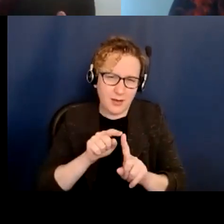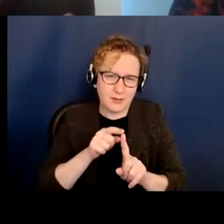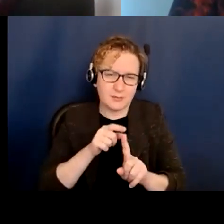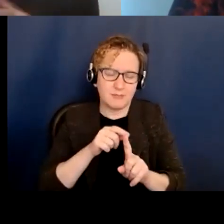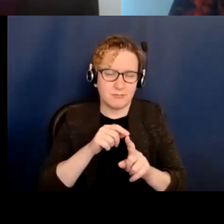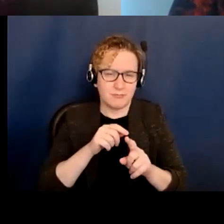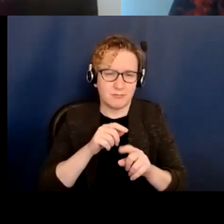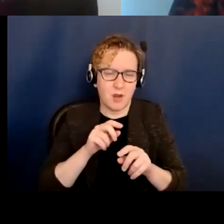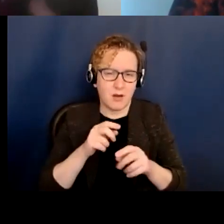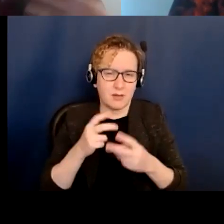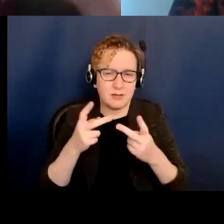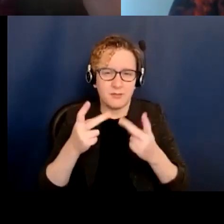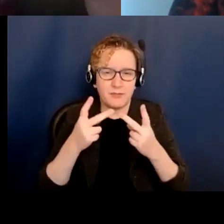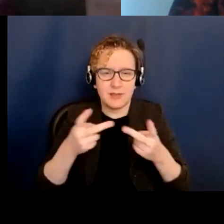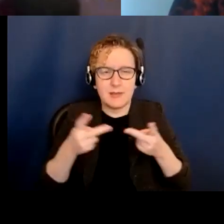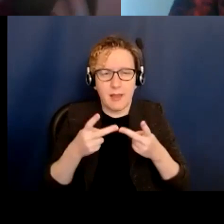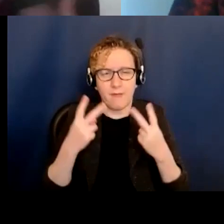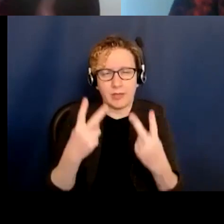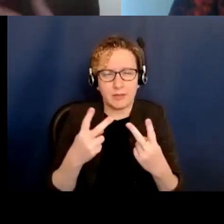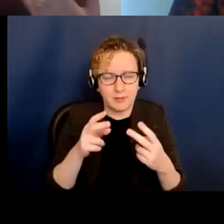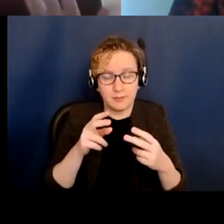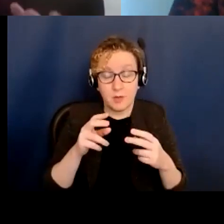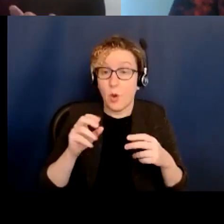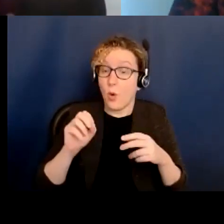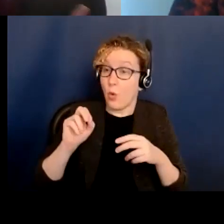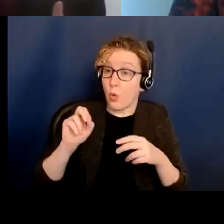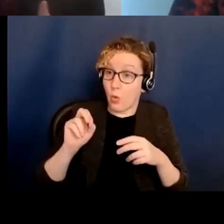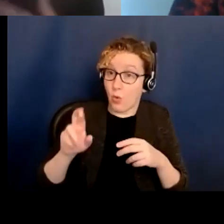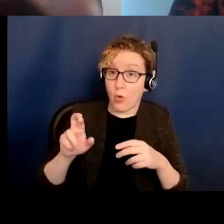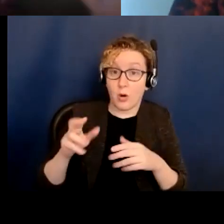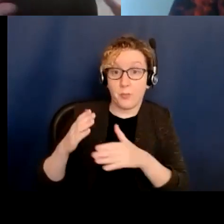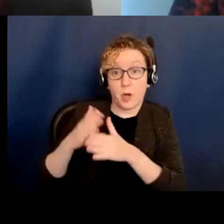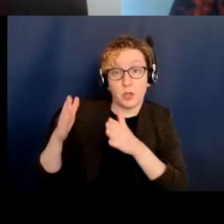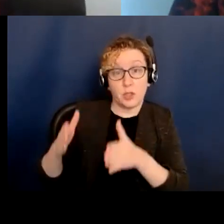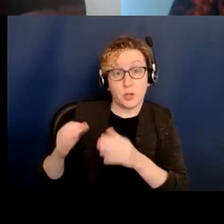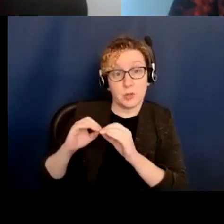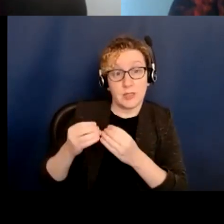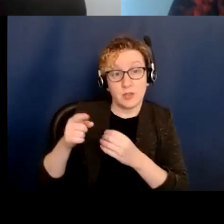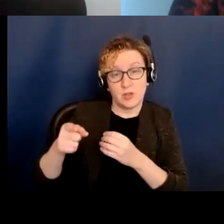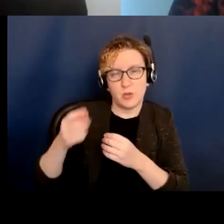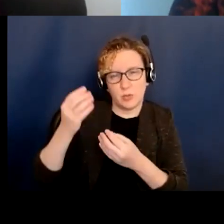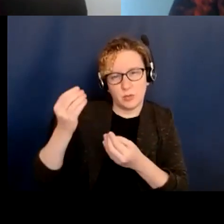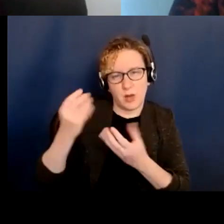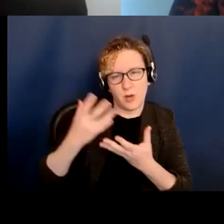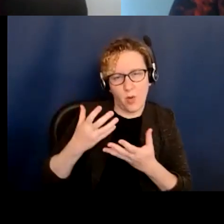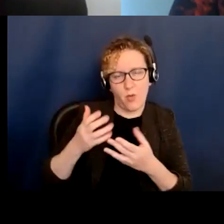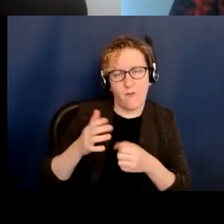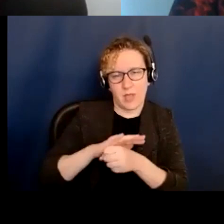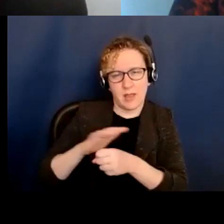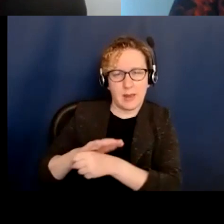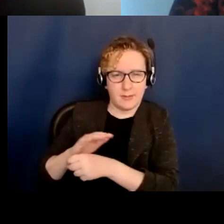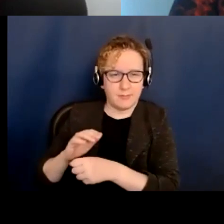a site visit or ask your partner to fill those in for you and to give you some specifics